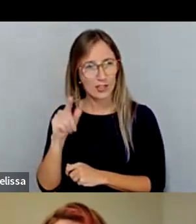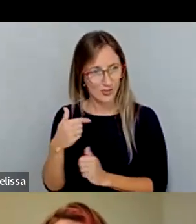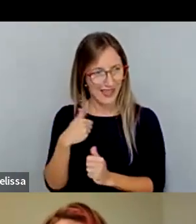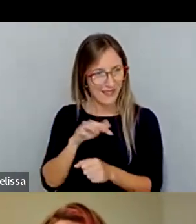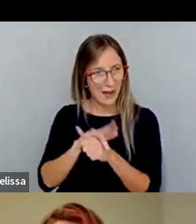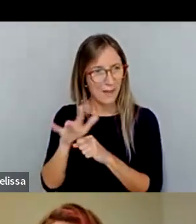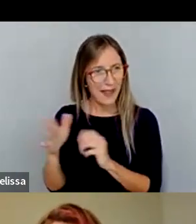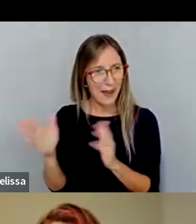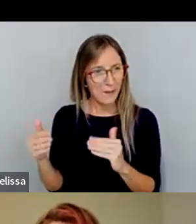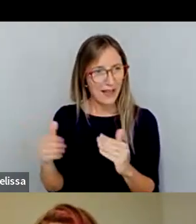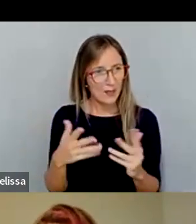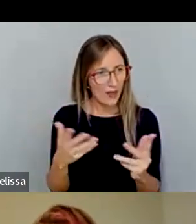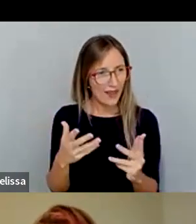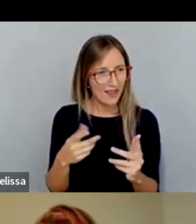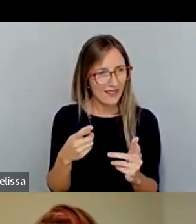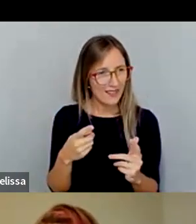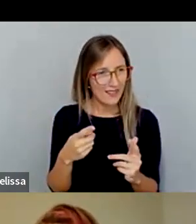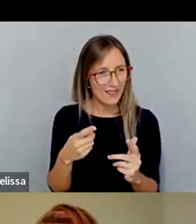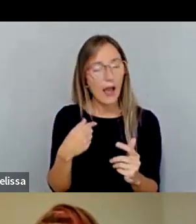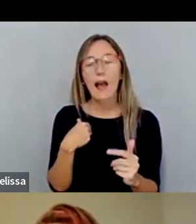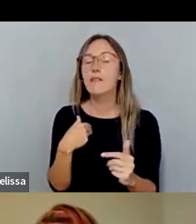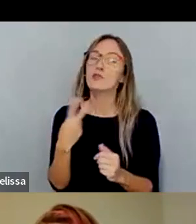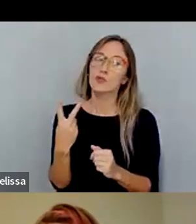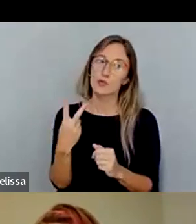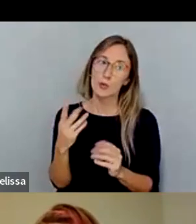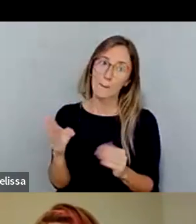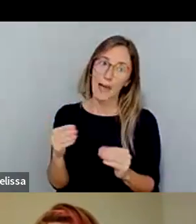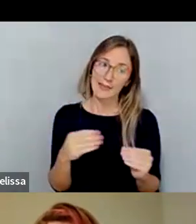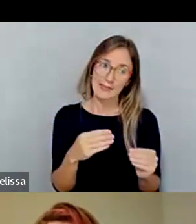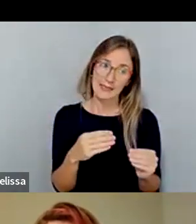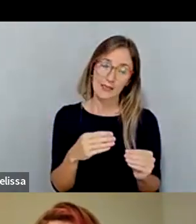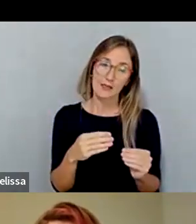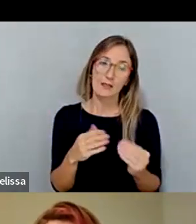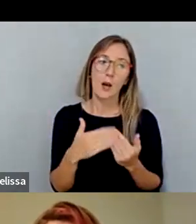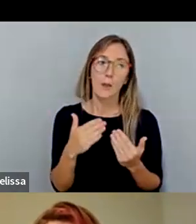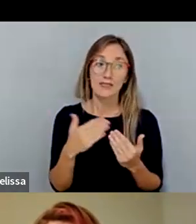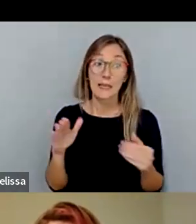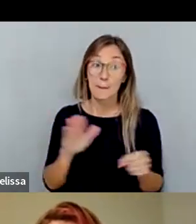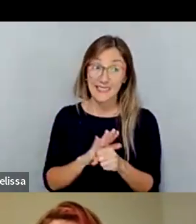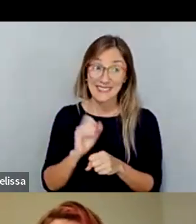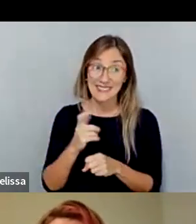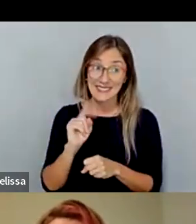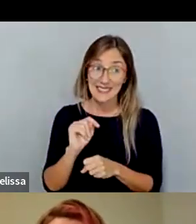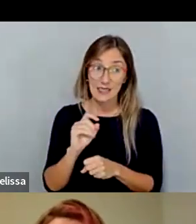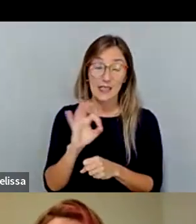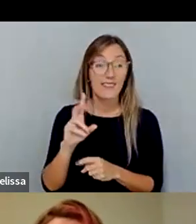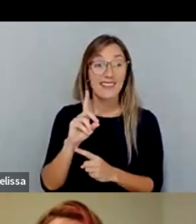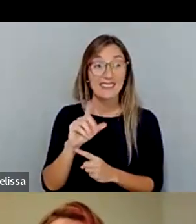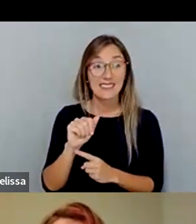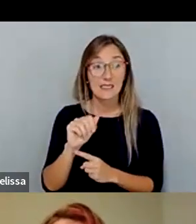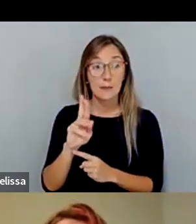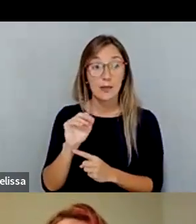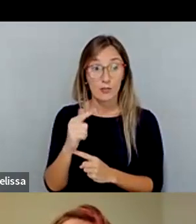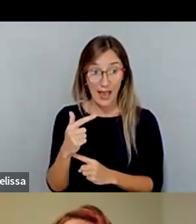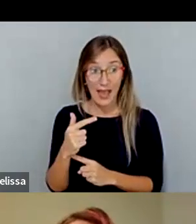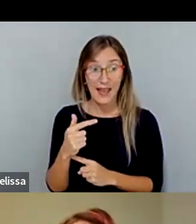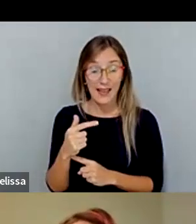up with itself and has tried to catch up with itself.